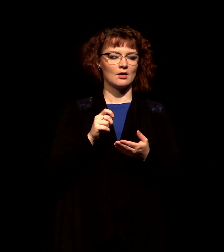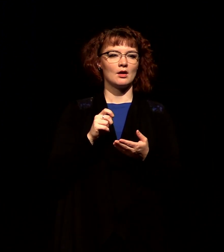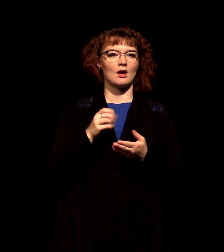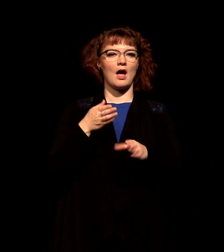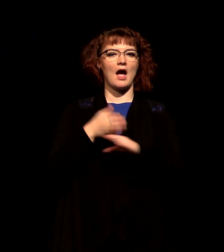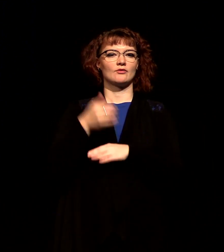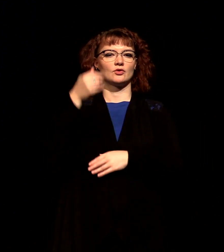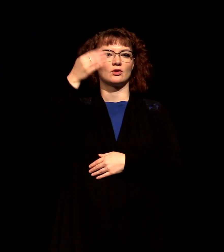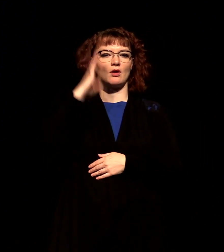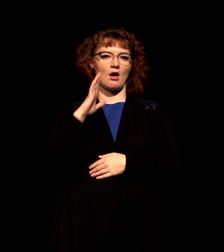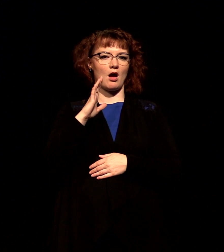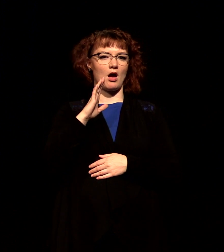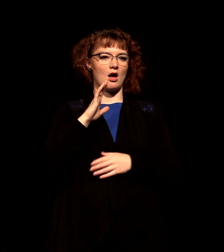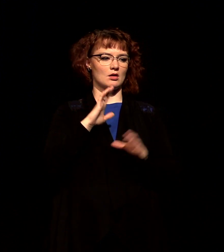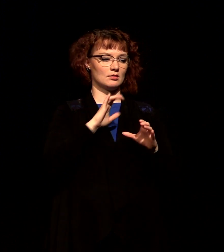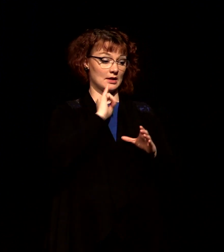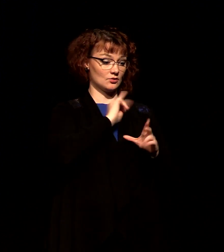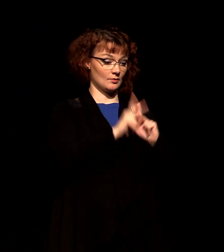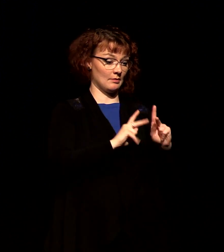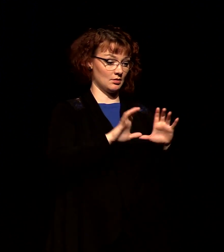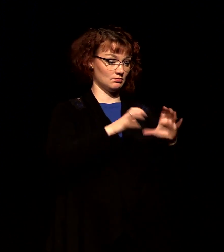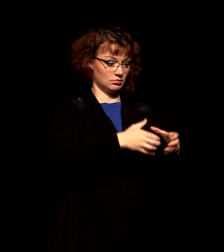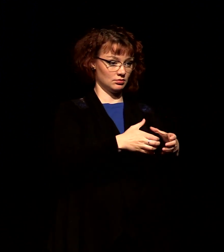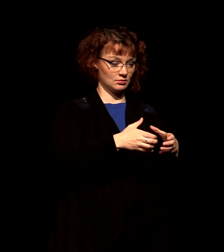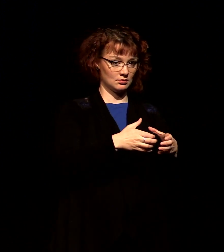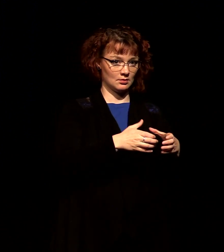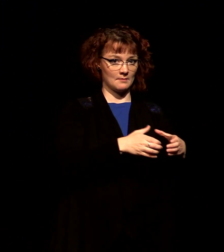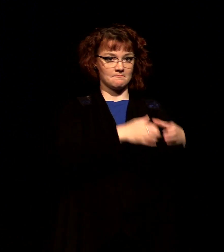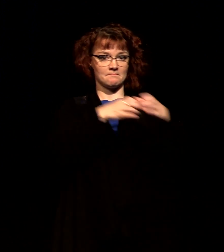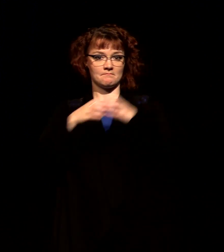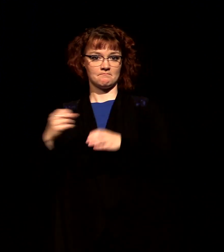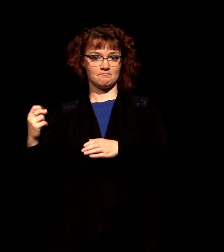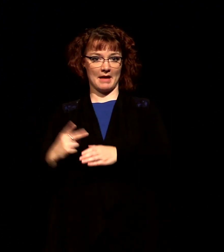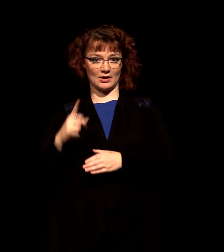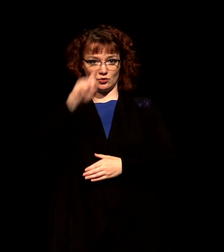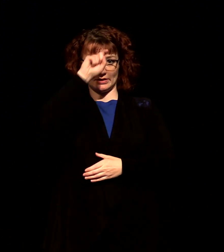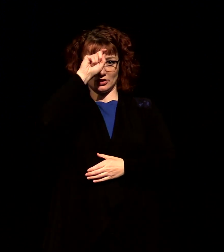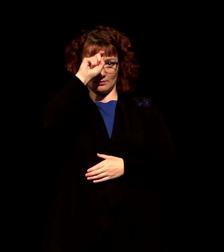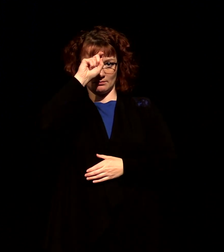the Israelites back into the land of Egypt, from the exile in